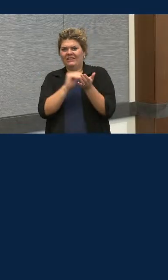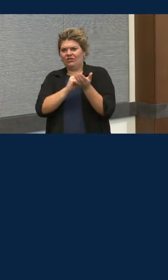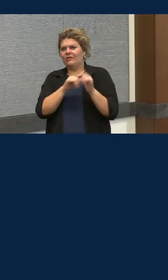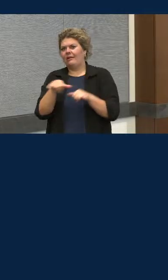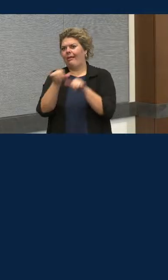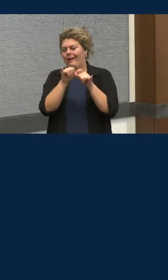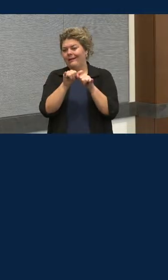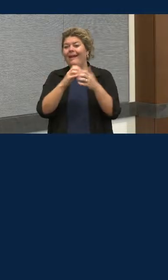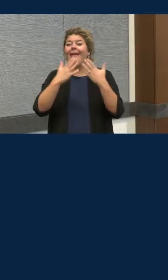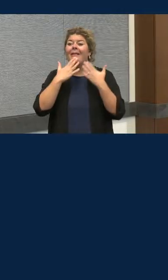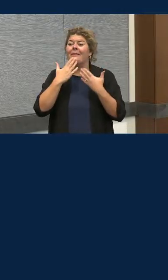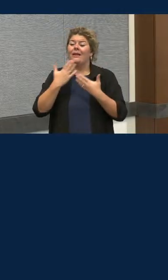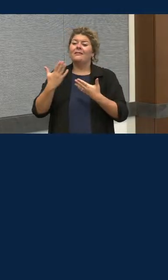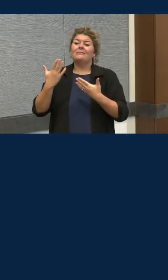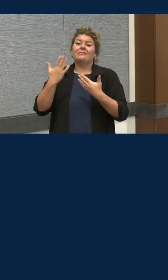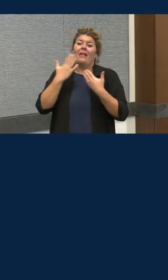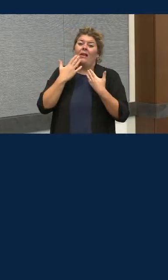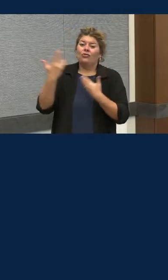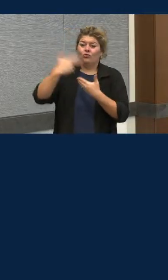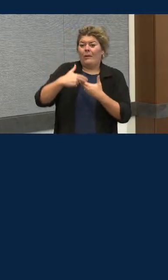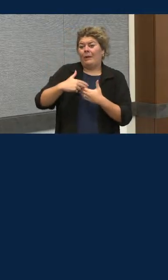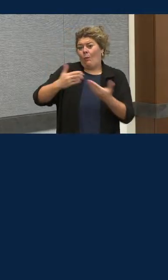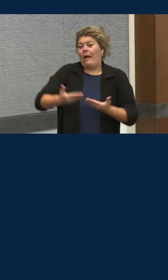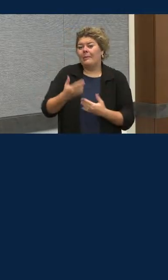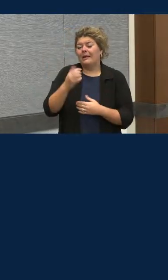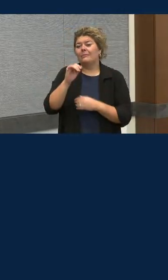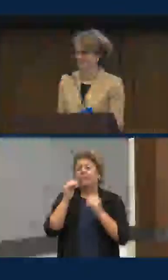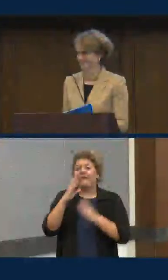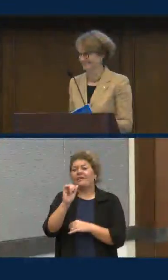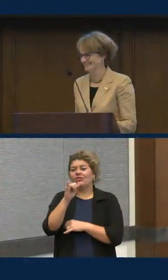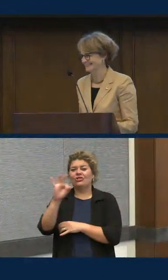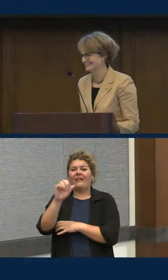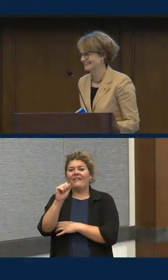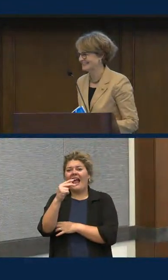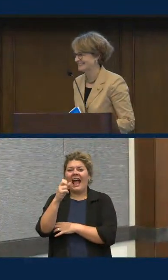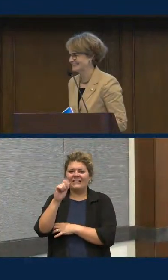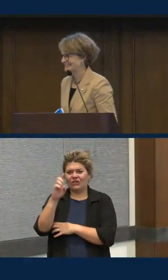Professor Jeff Fessler.